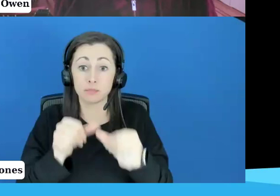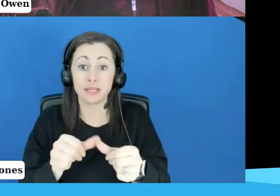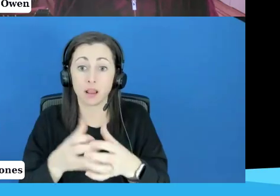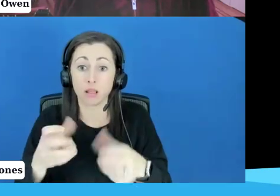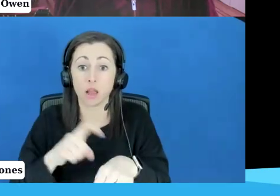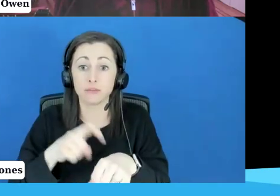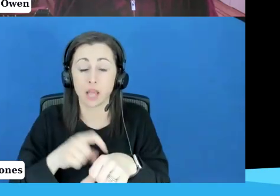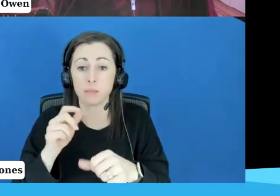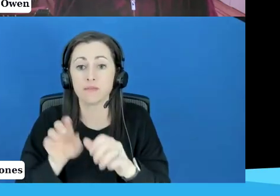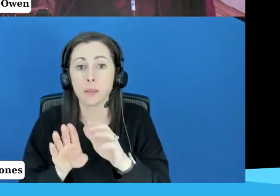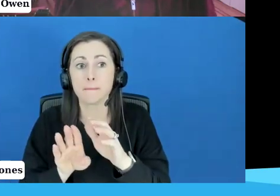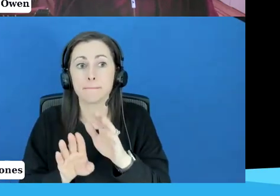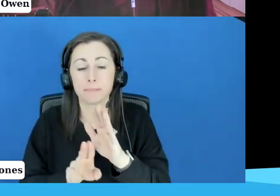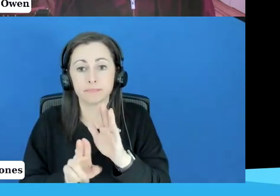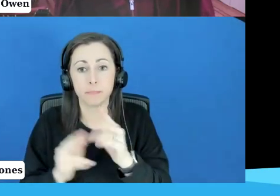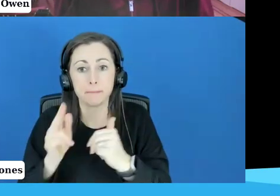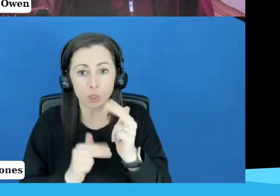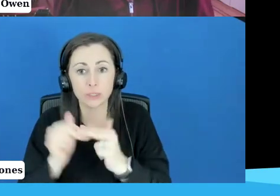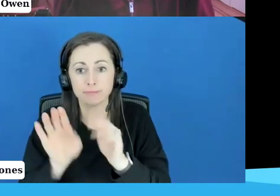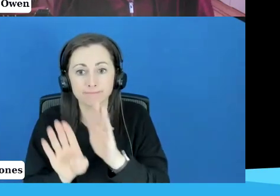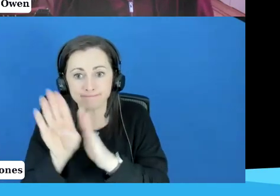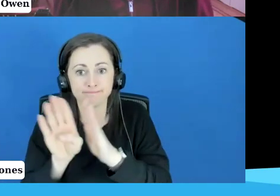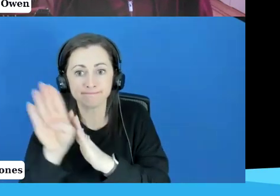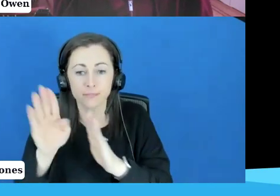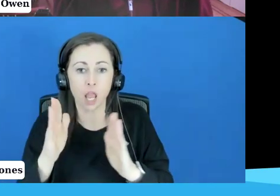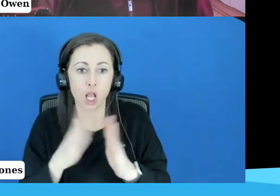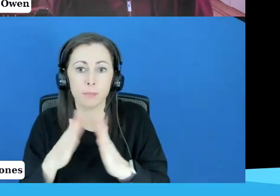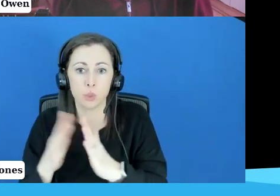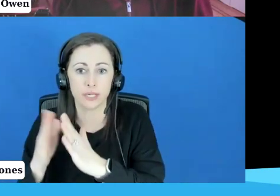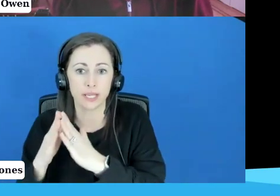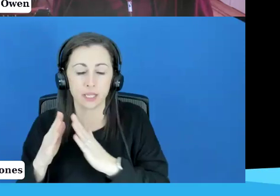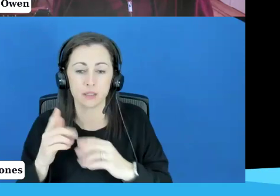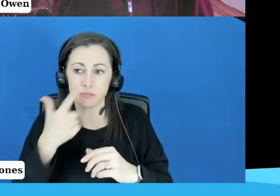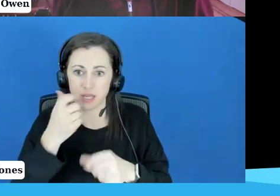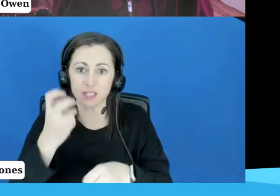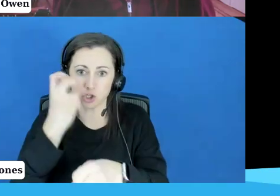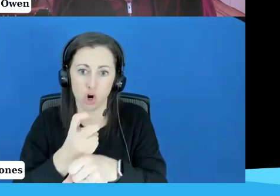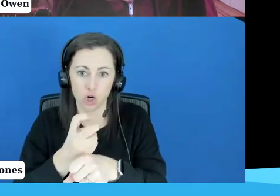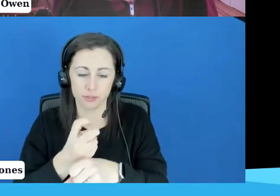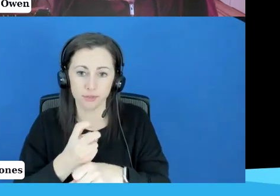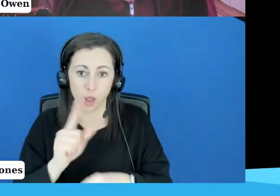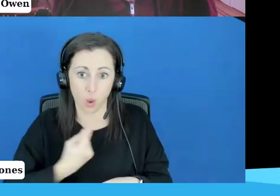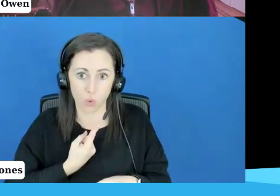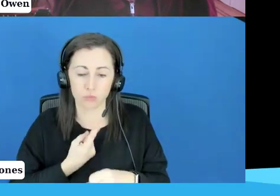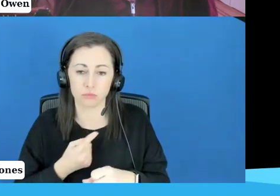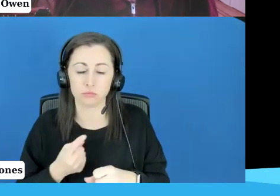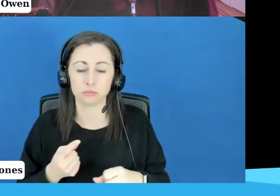because parenting without a disability is hard. Parenting with a disability is hard. So rewarding, you can do it.